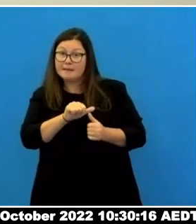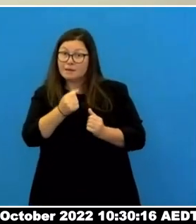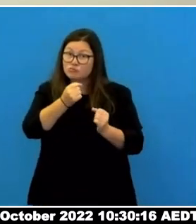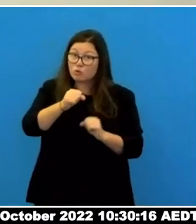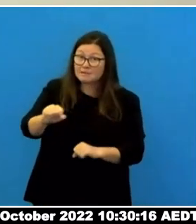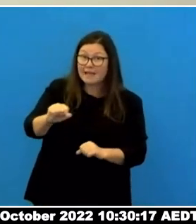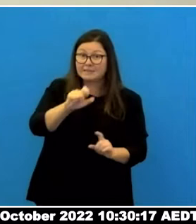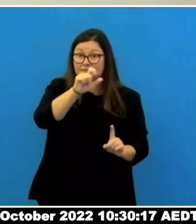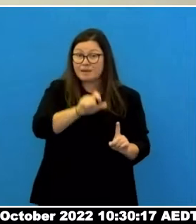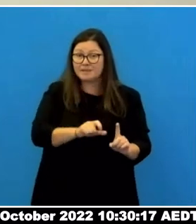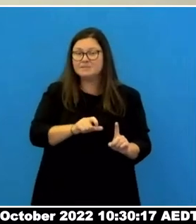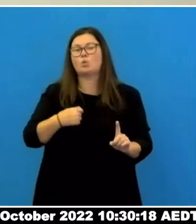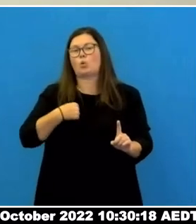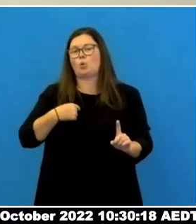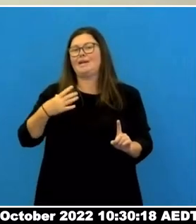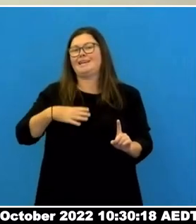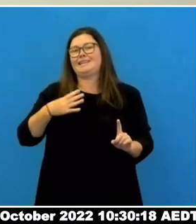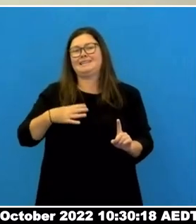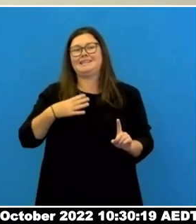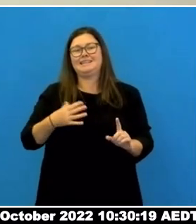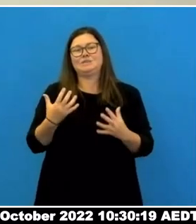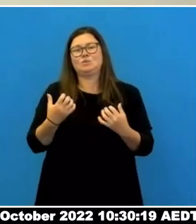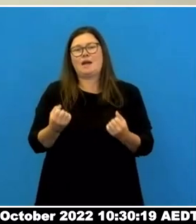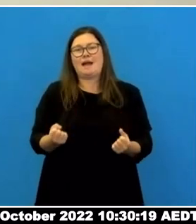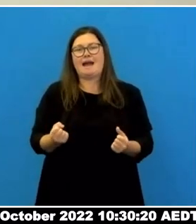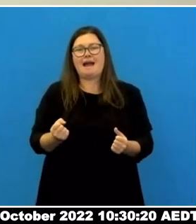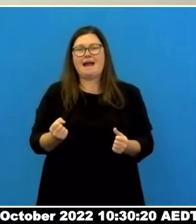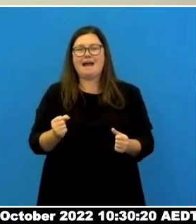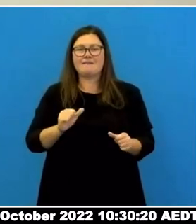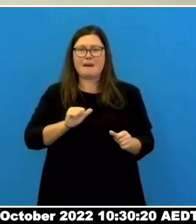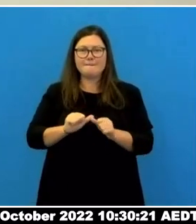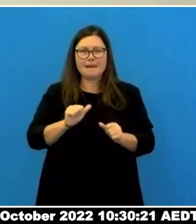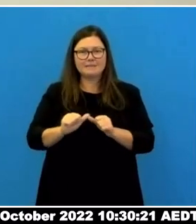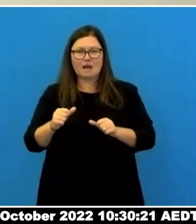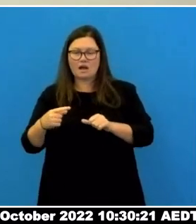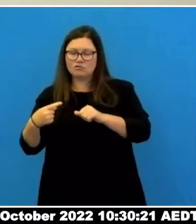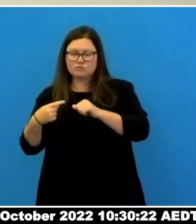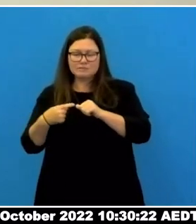and applying a more comprehensive, responsive and intersectional approach